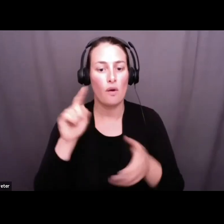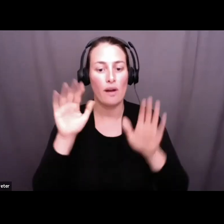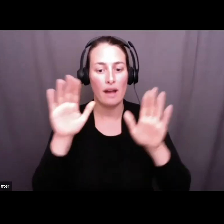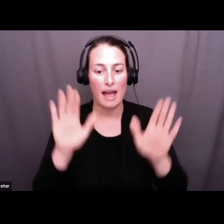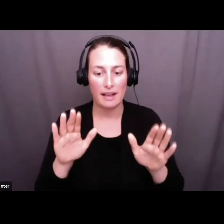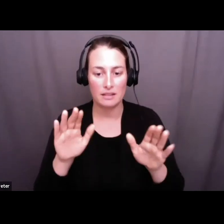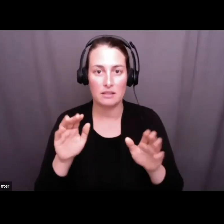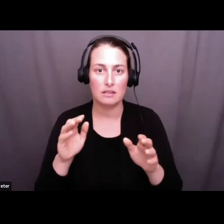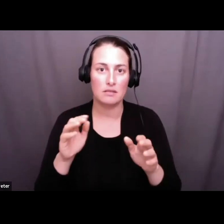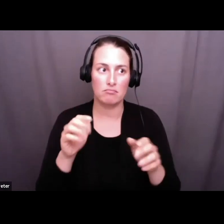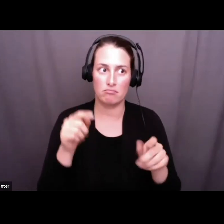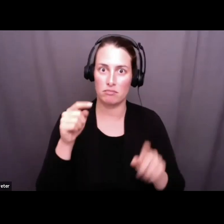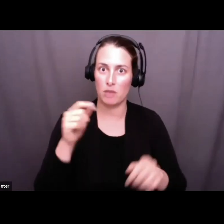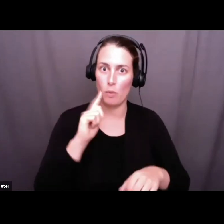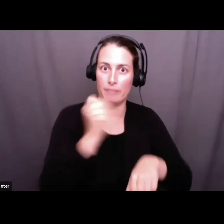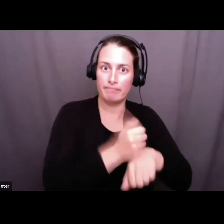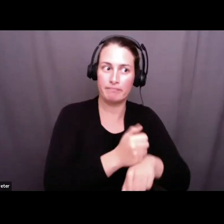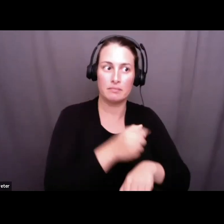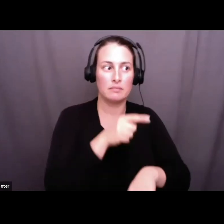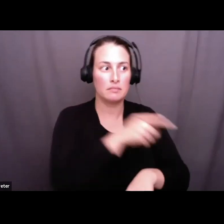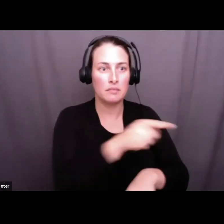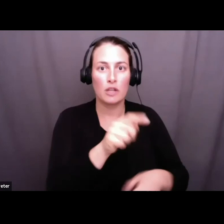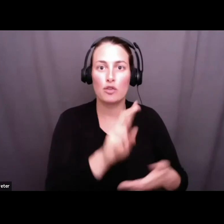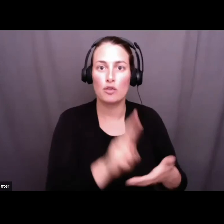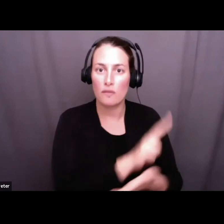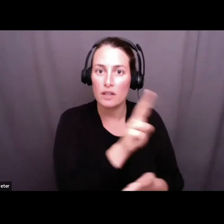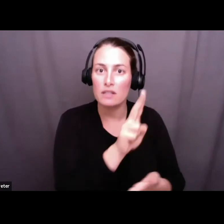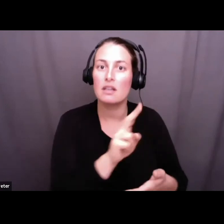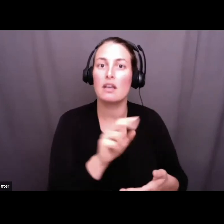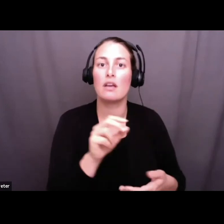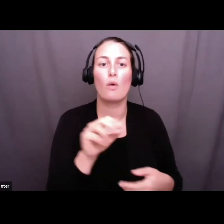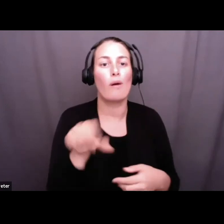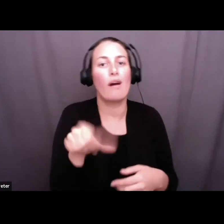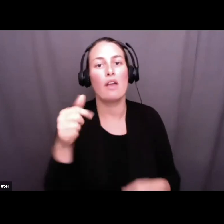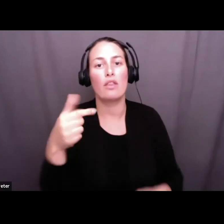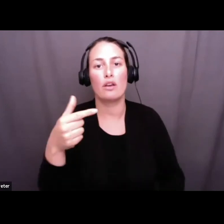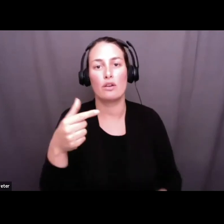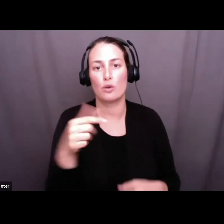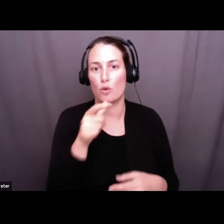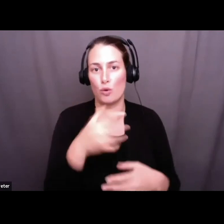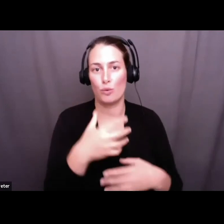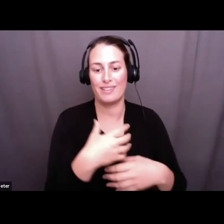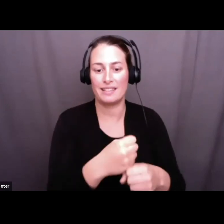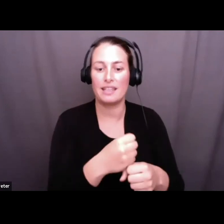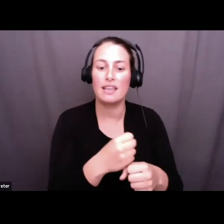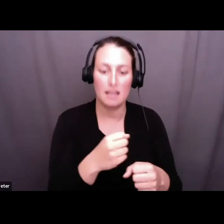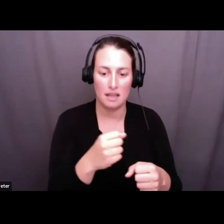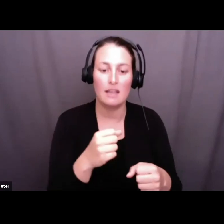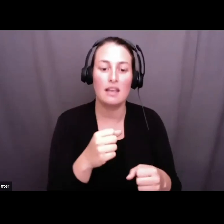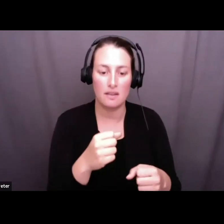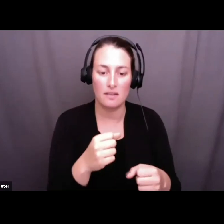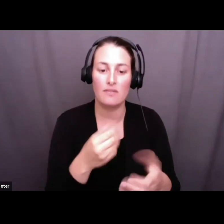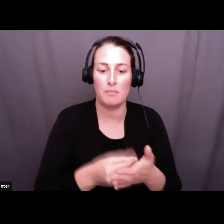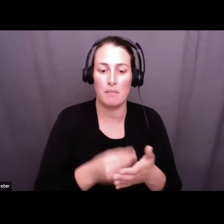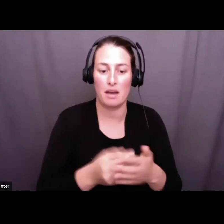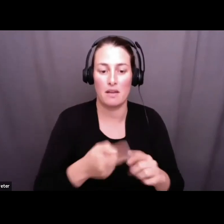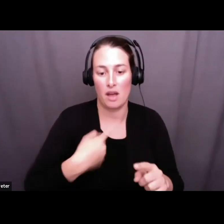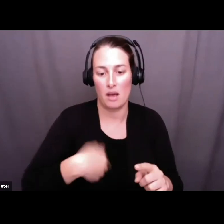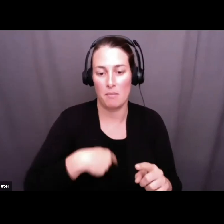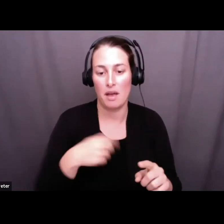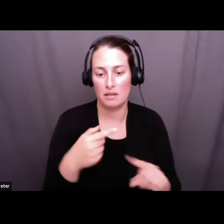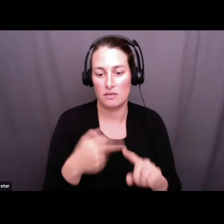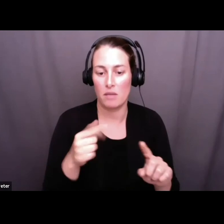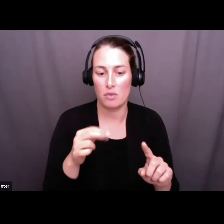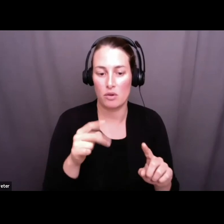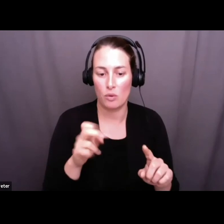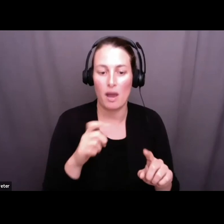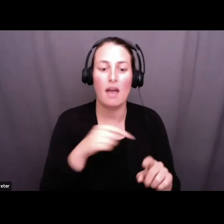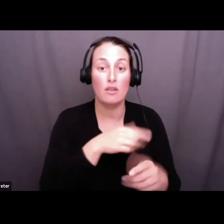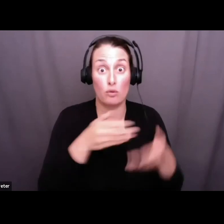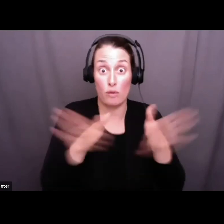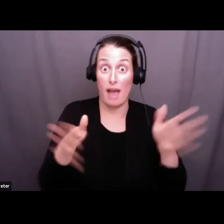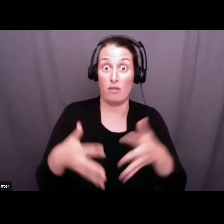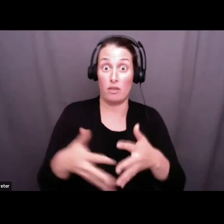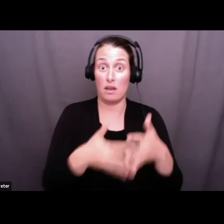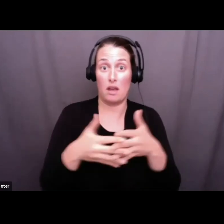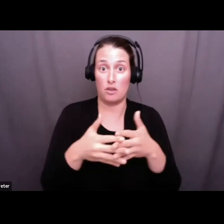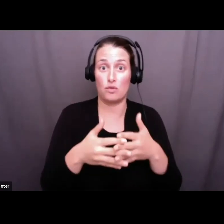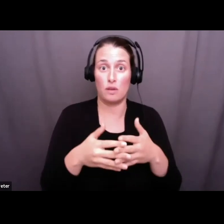other grantee institutions throughout the country that would have a goal, with funds